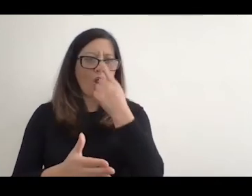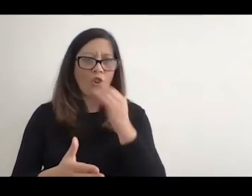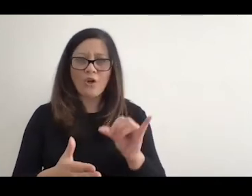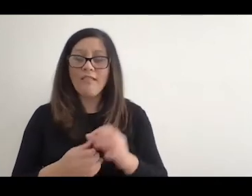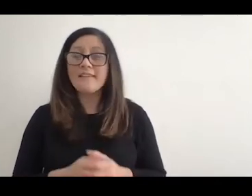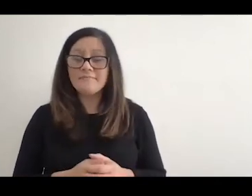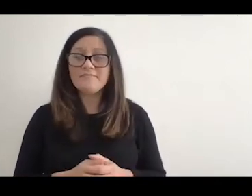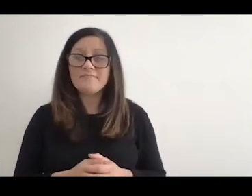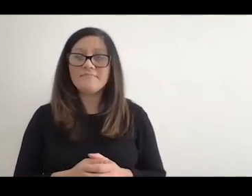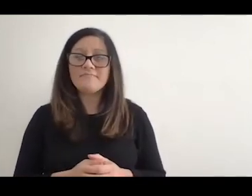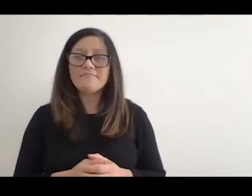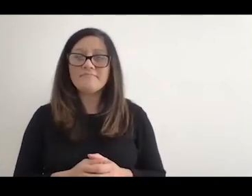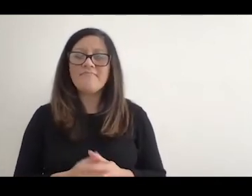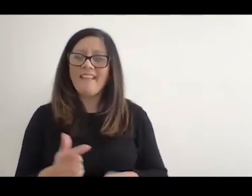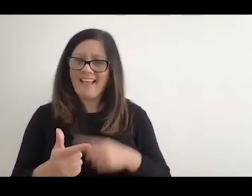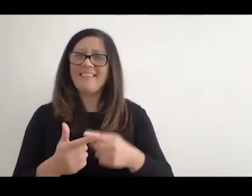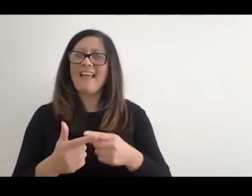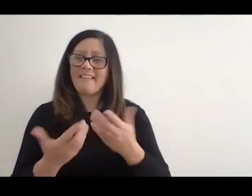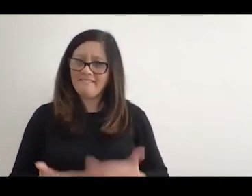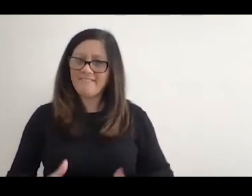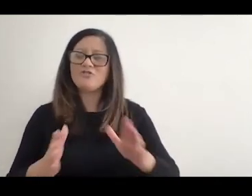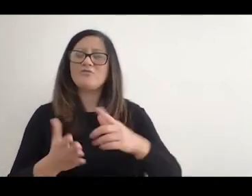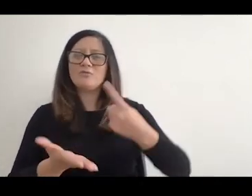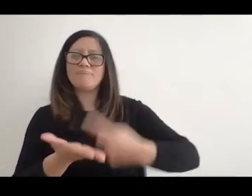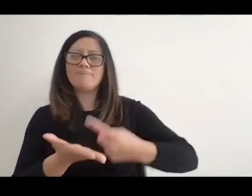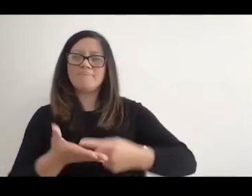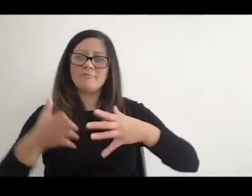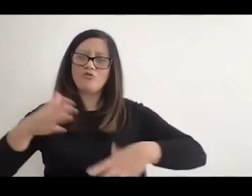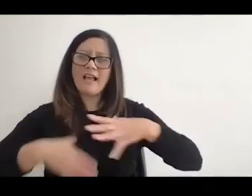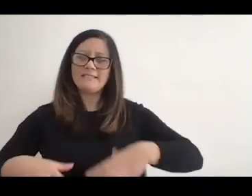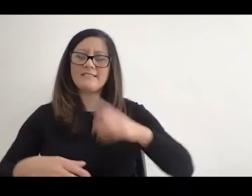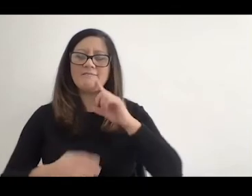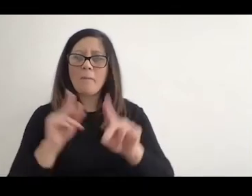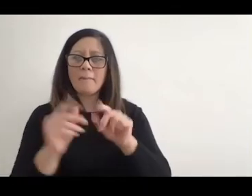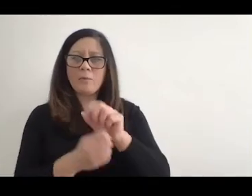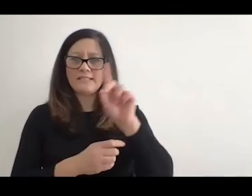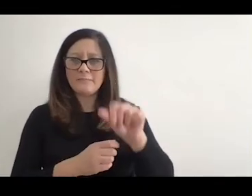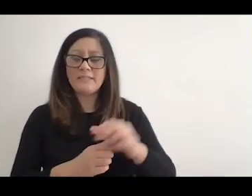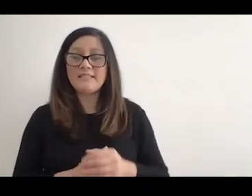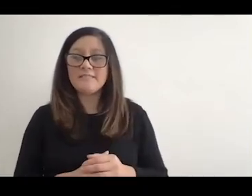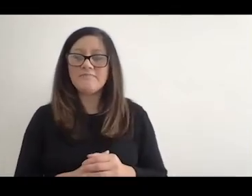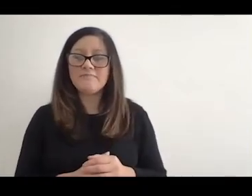ahead and get started today and discuss dressing with disabilities. I am a black woman.